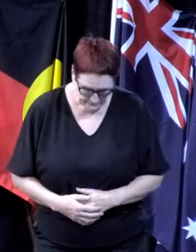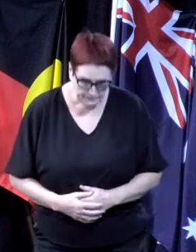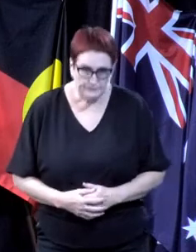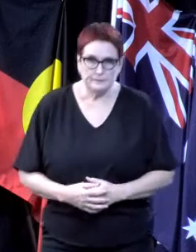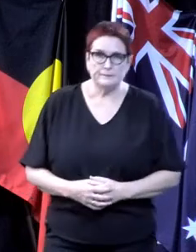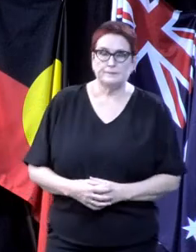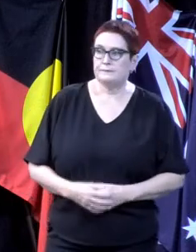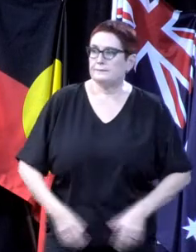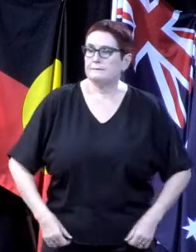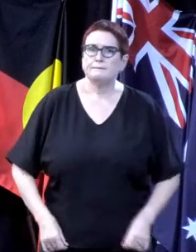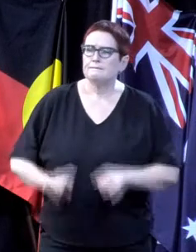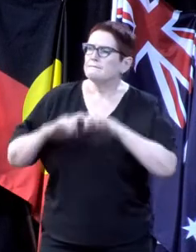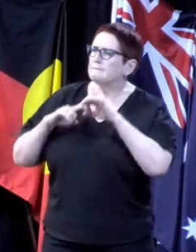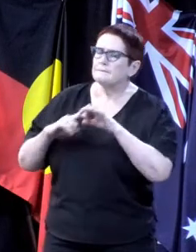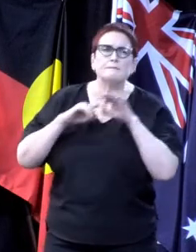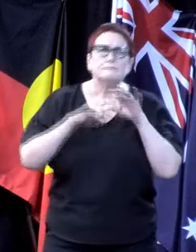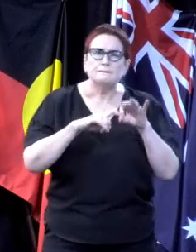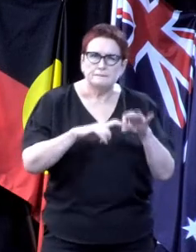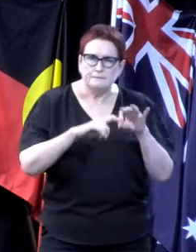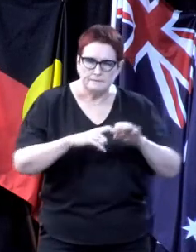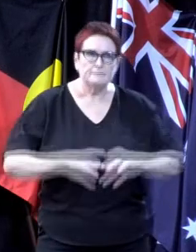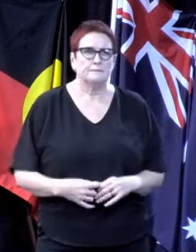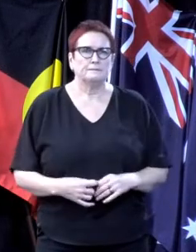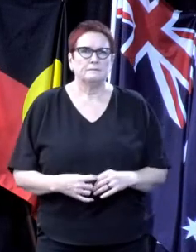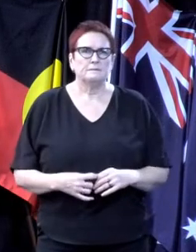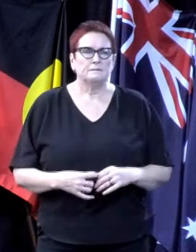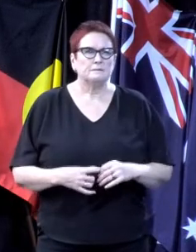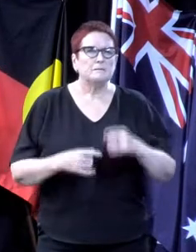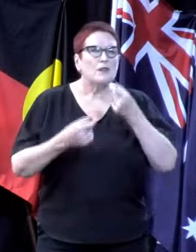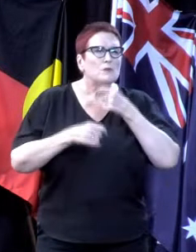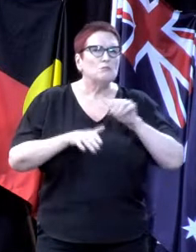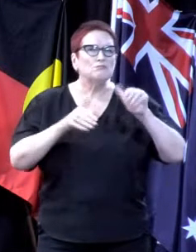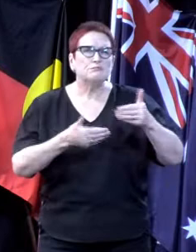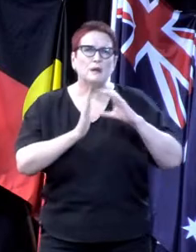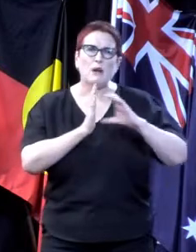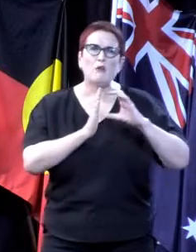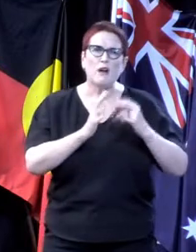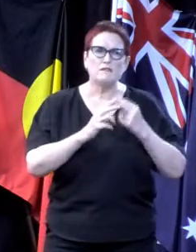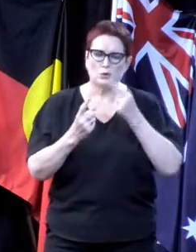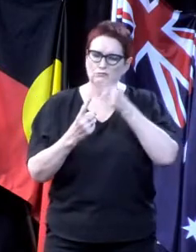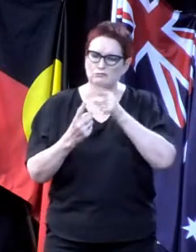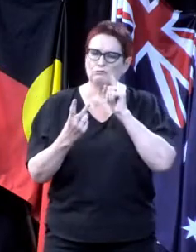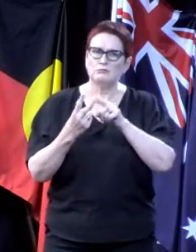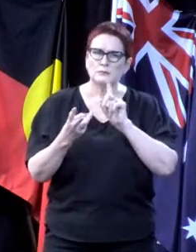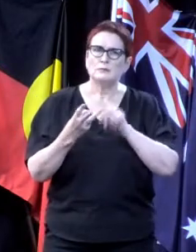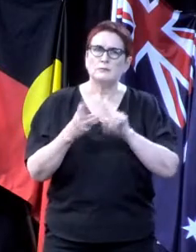Ms. Morris, I'll start with you. Let us do some introductory paragraphs for each of you, and, then, we'll get into the substance of it.